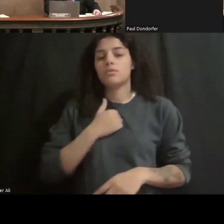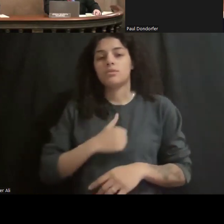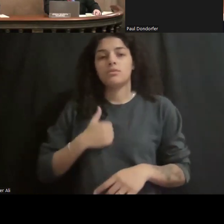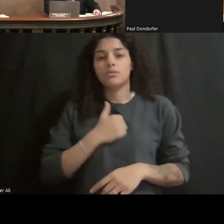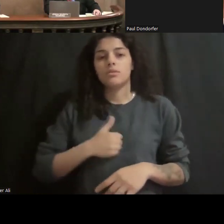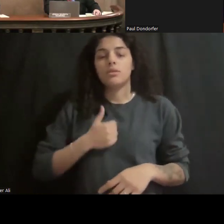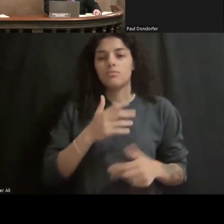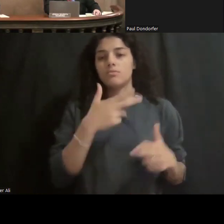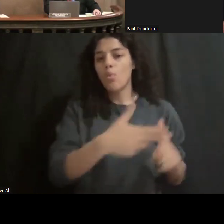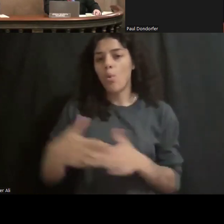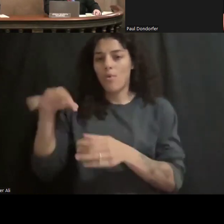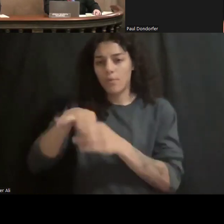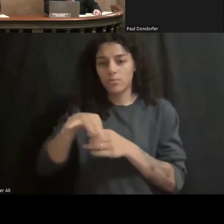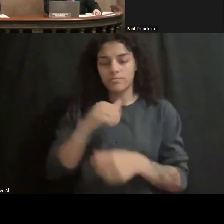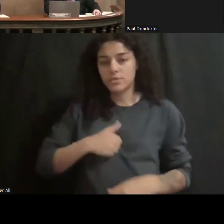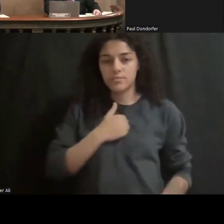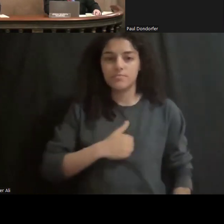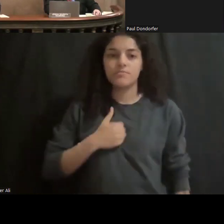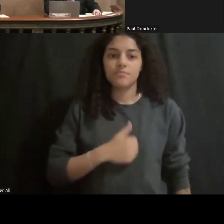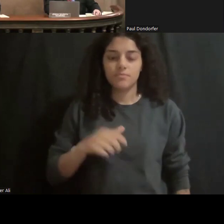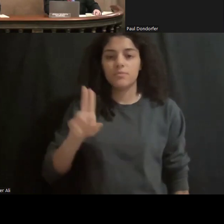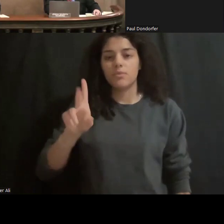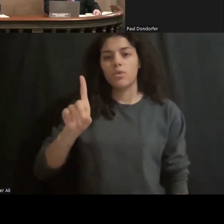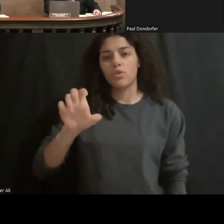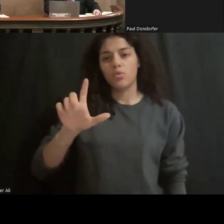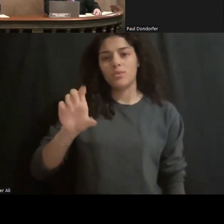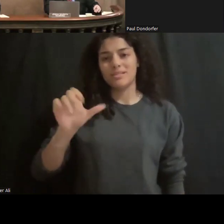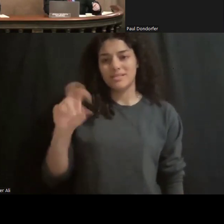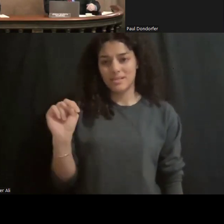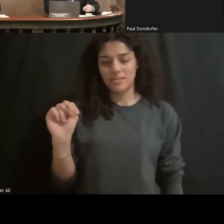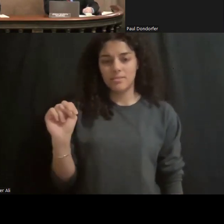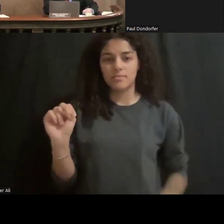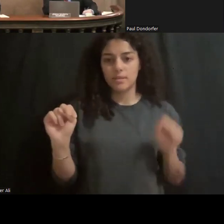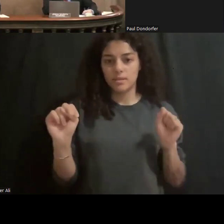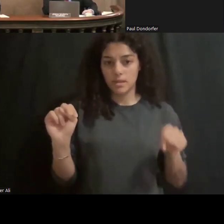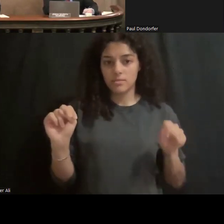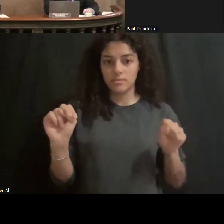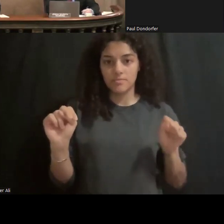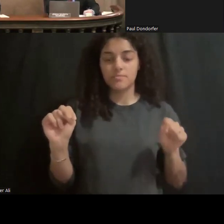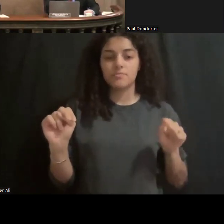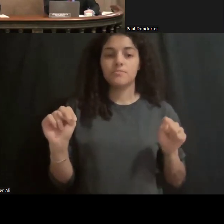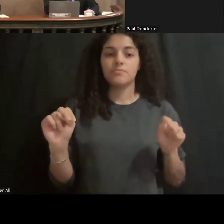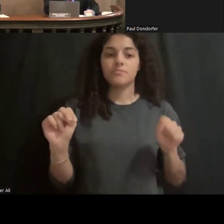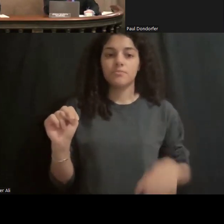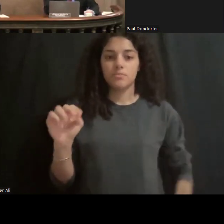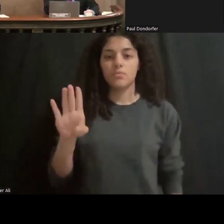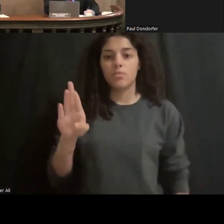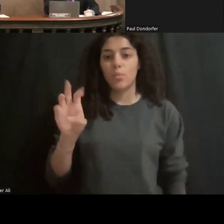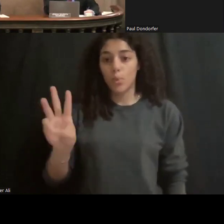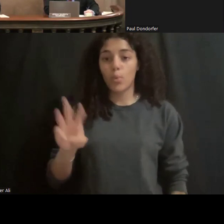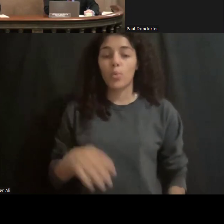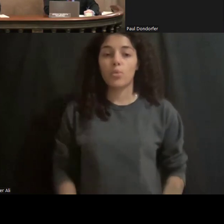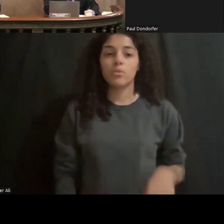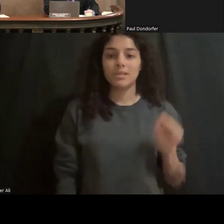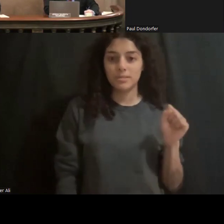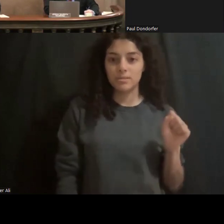call Roll call vote Mr Eden yes Mr Eden votes yes Mr Brew Mr Brew votes yes Mr